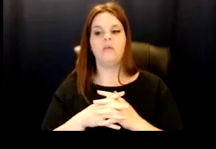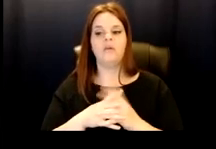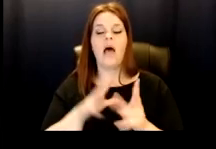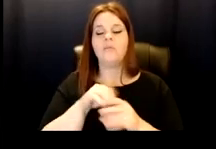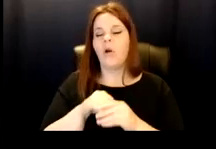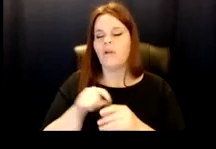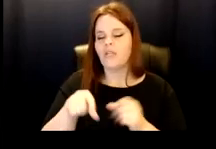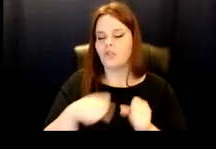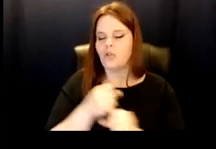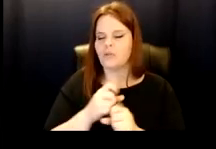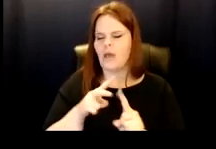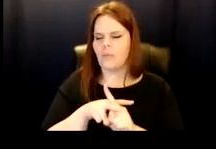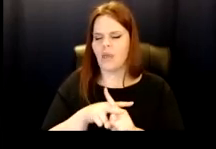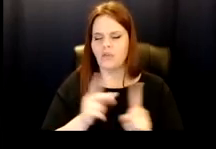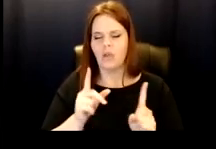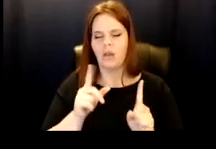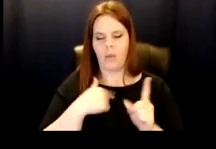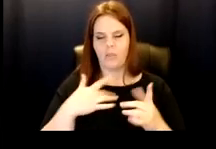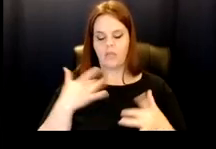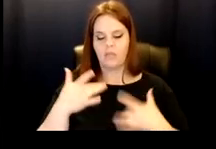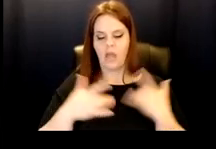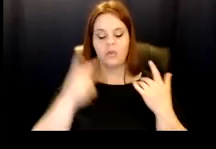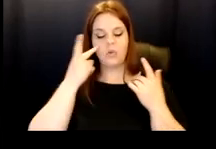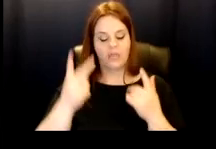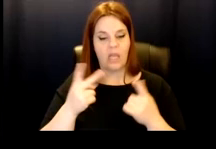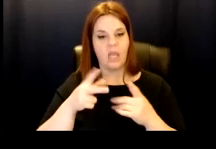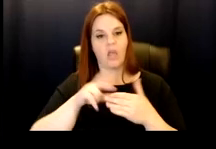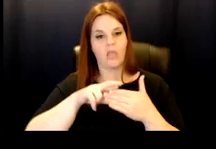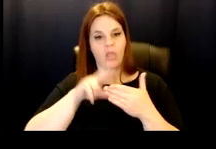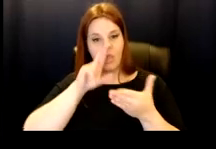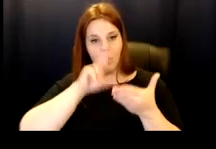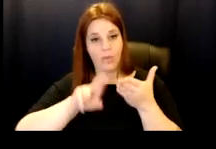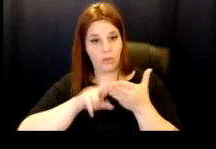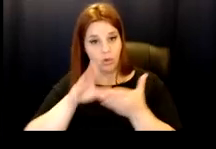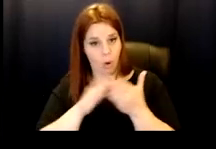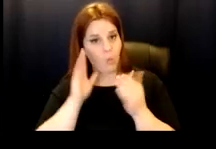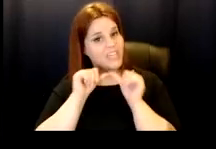I was excited not only to see that the research component would continue but that applicants